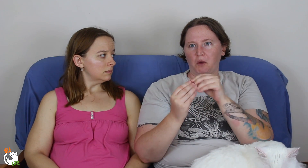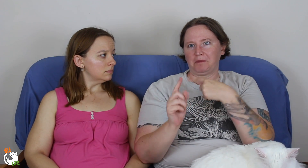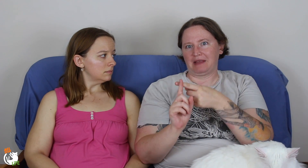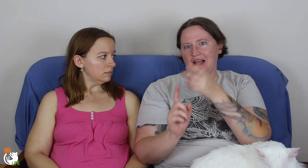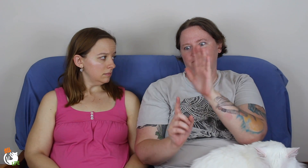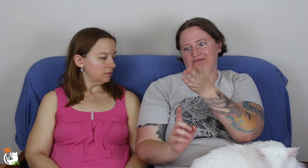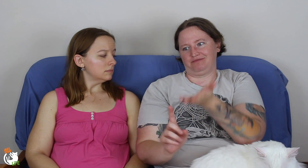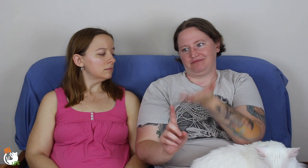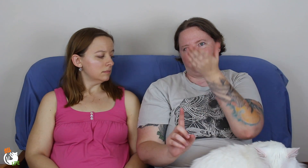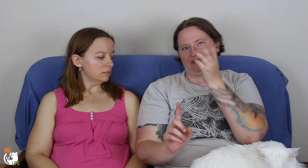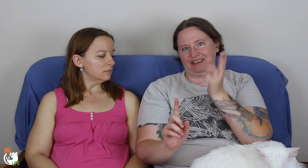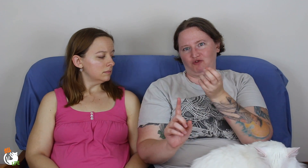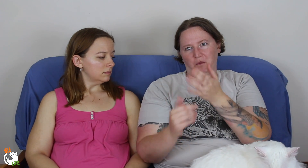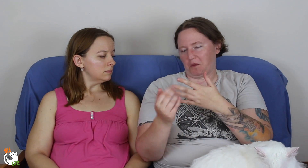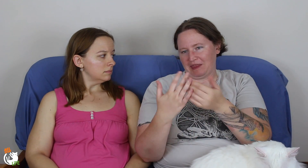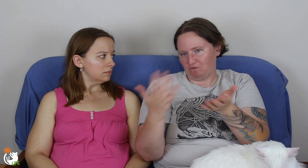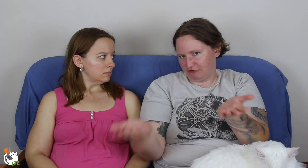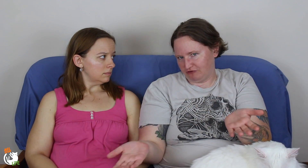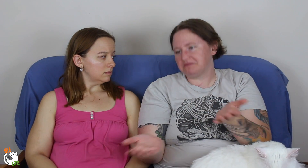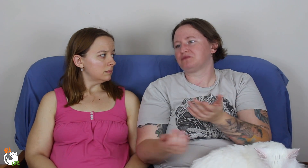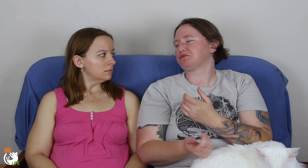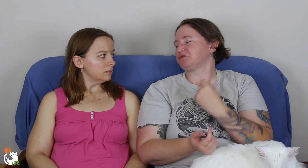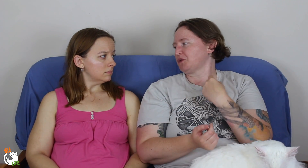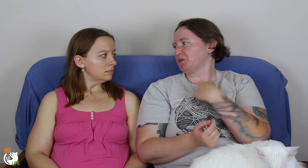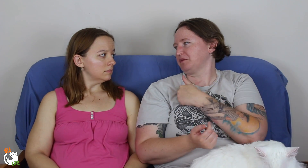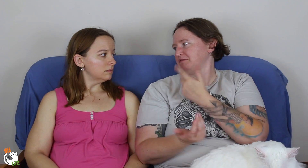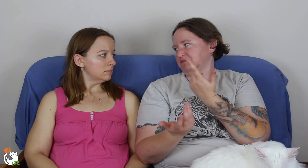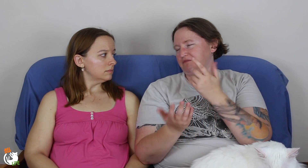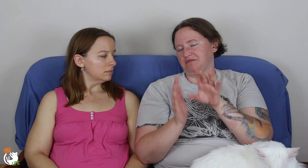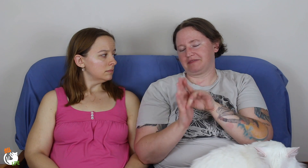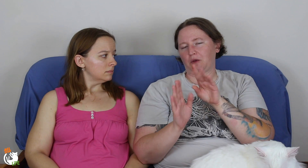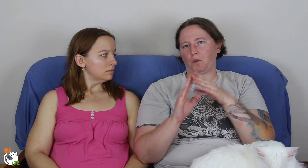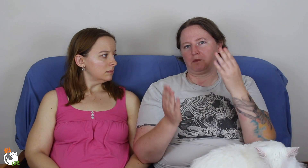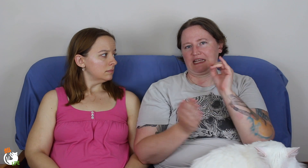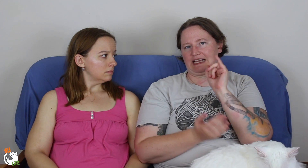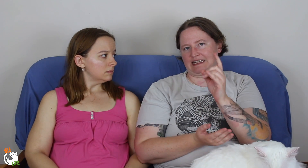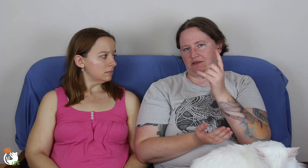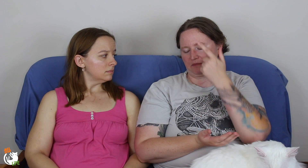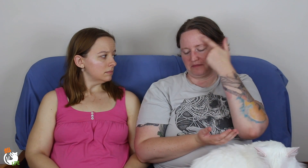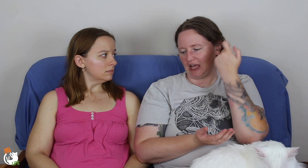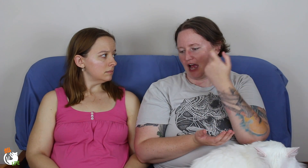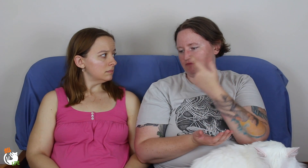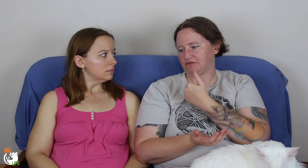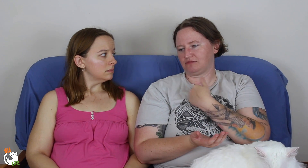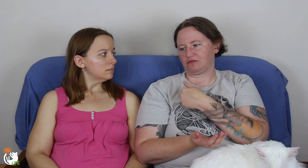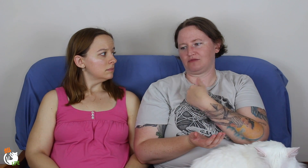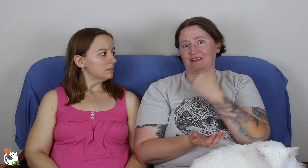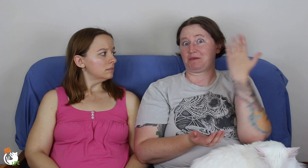Learn more information about their history. Again, we picked open ID just because...